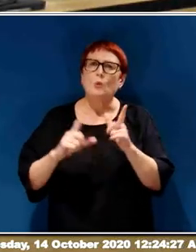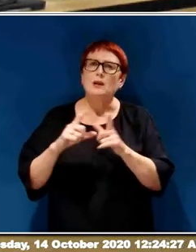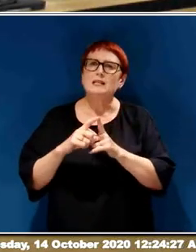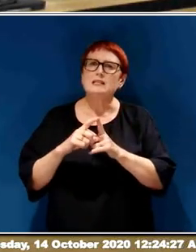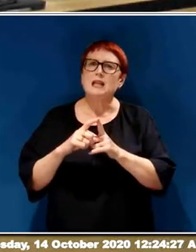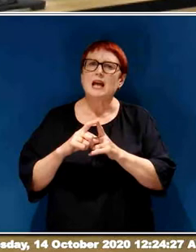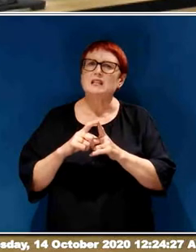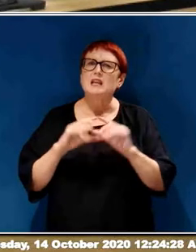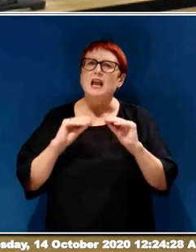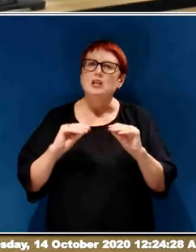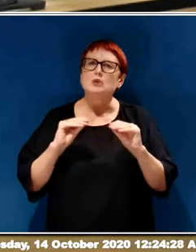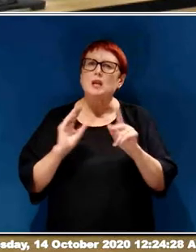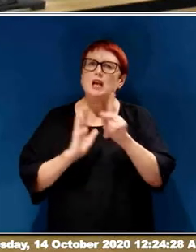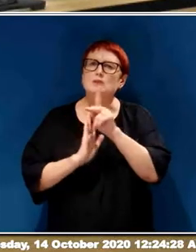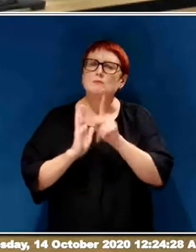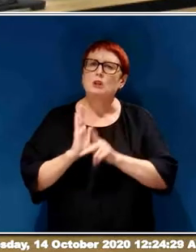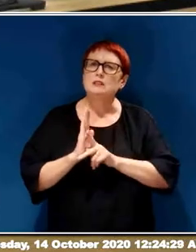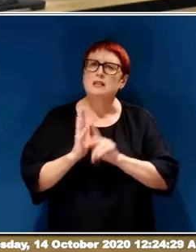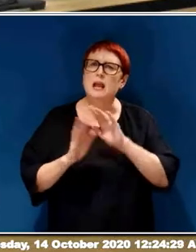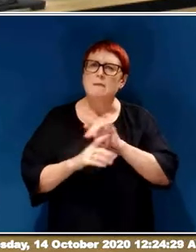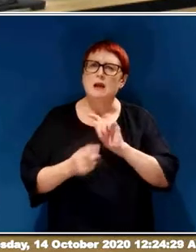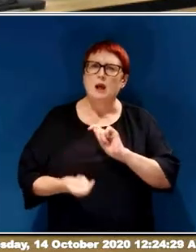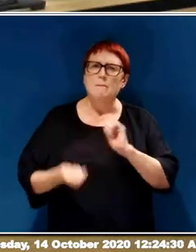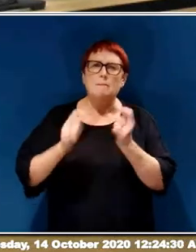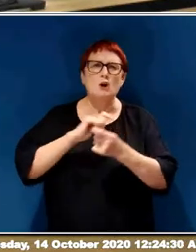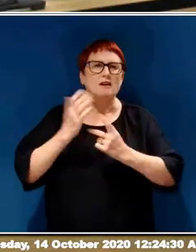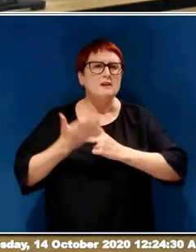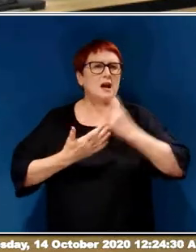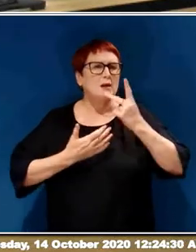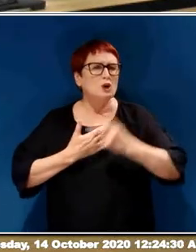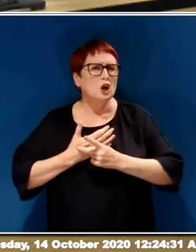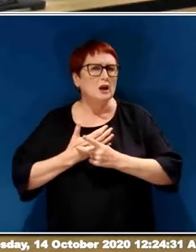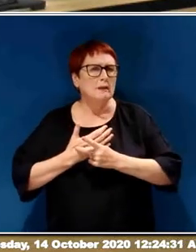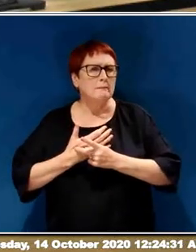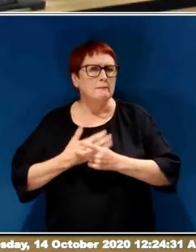termed "individual curriculum plans".